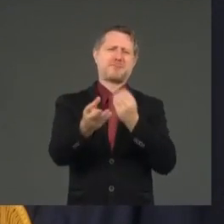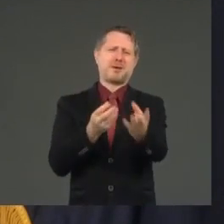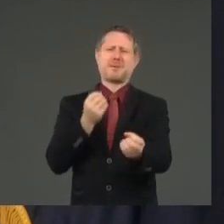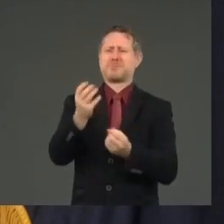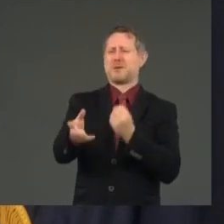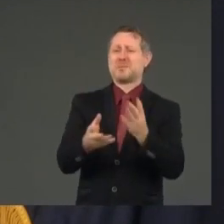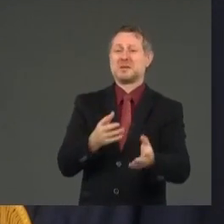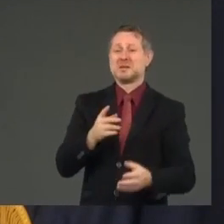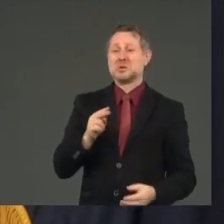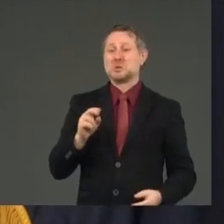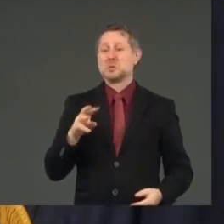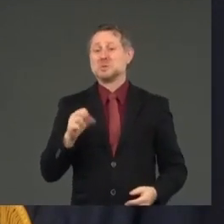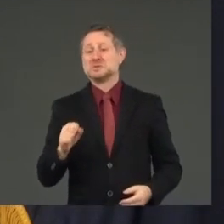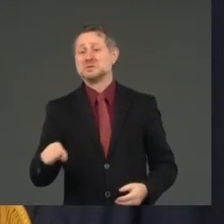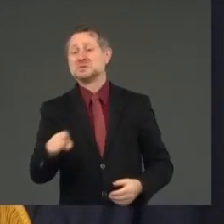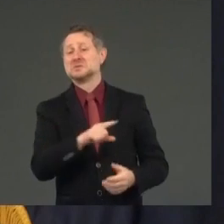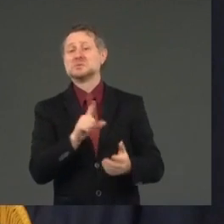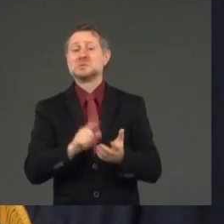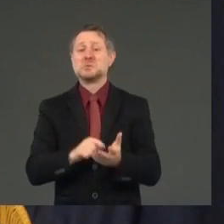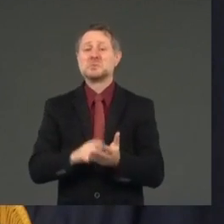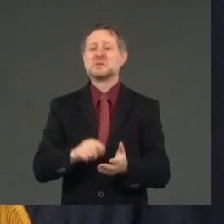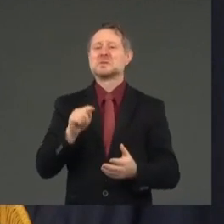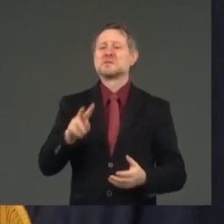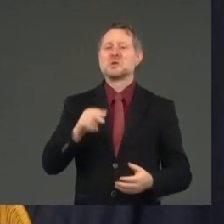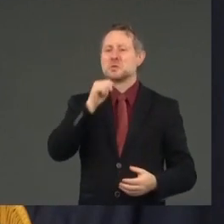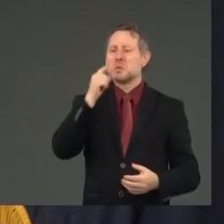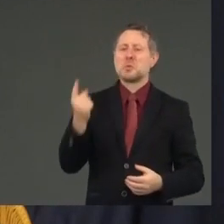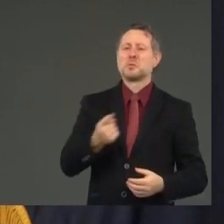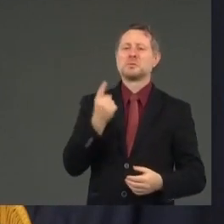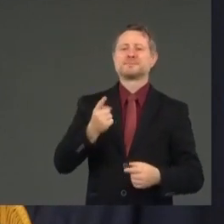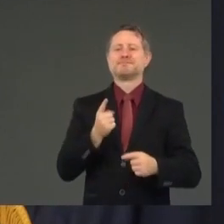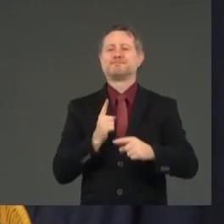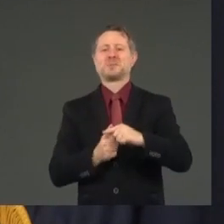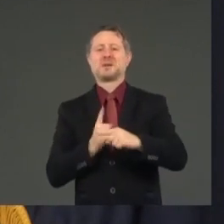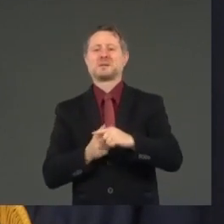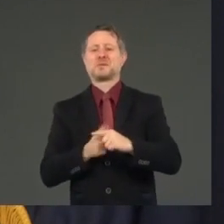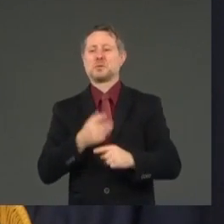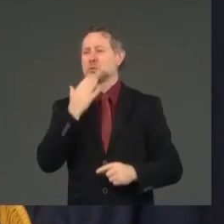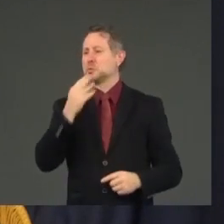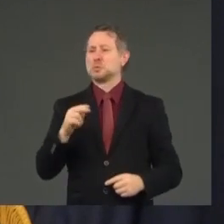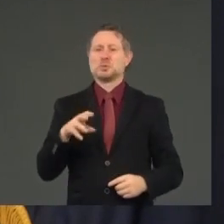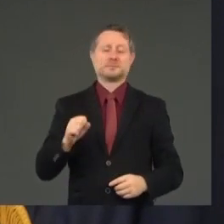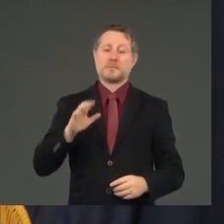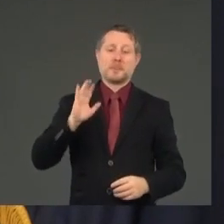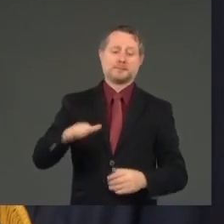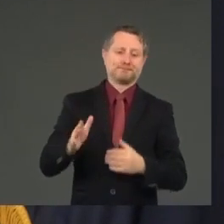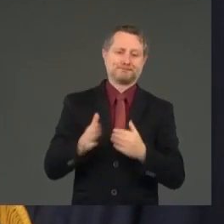EXHAUSTIVE I HAVE BEEN IN COMMUNICATING.